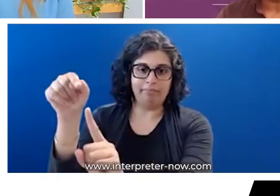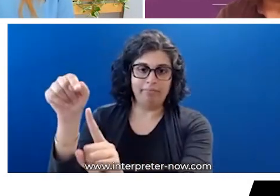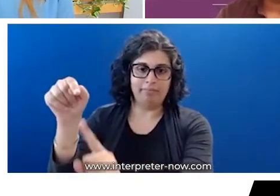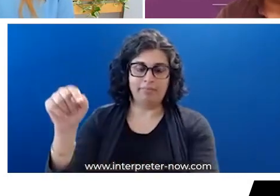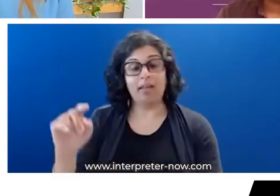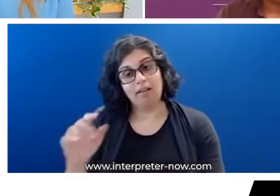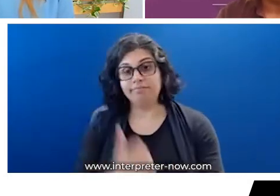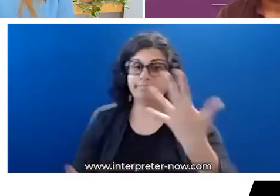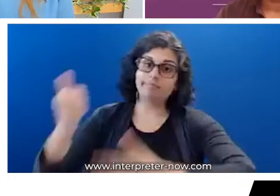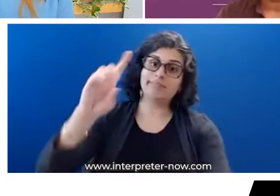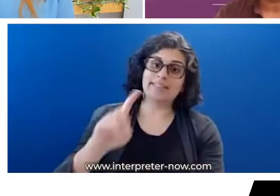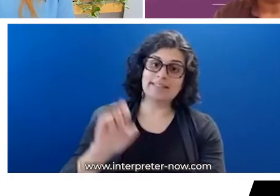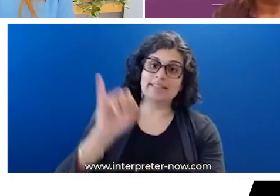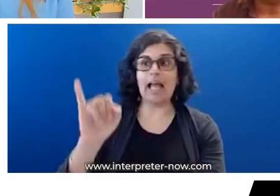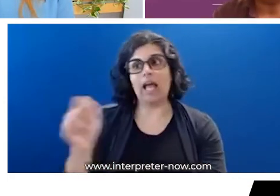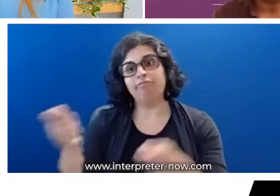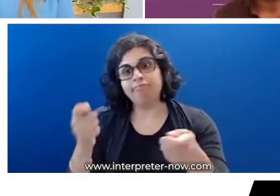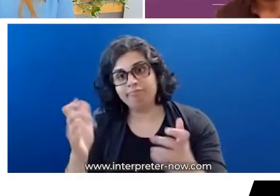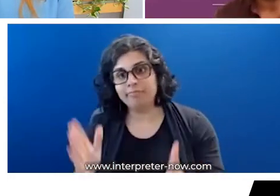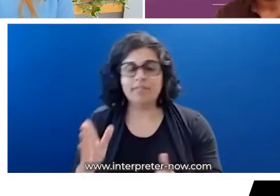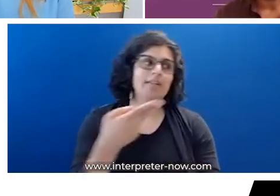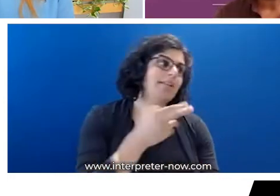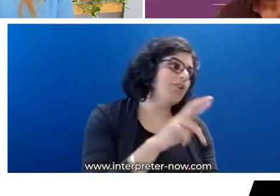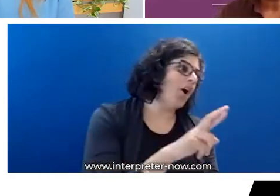manager, director, or maybe even the HR professionals, right?